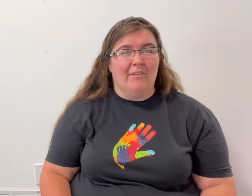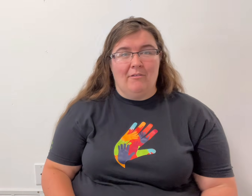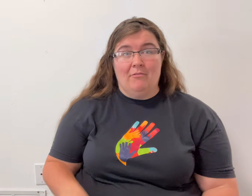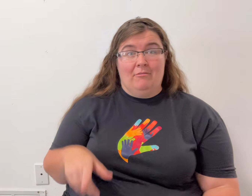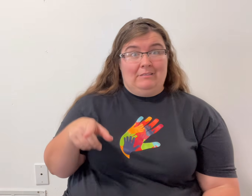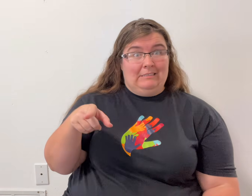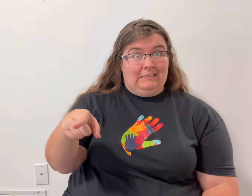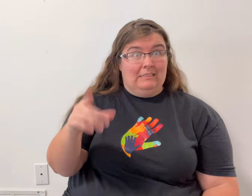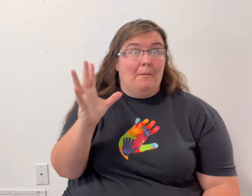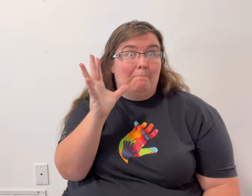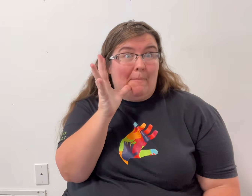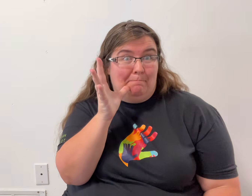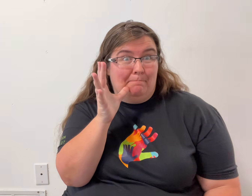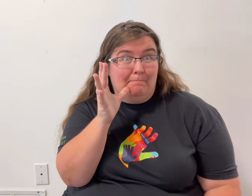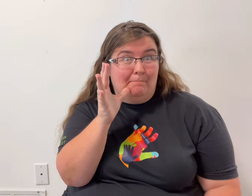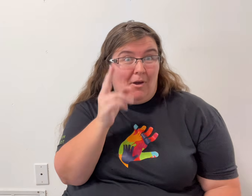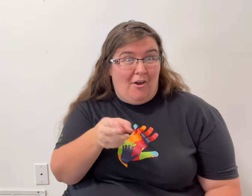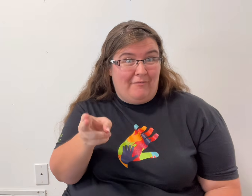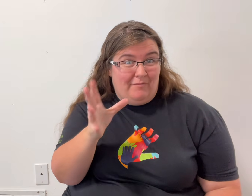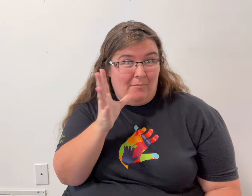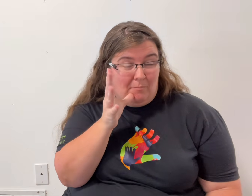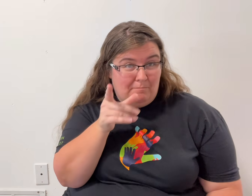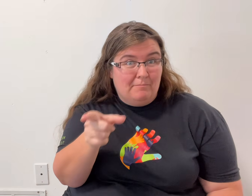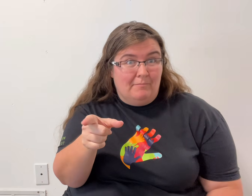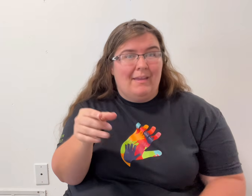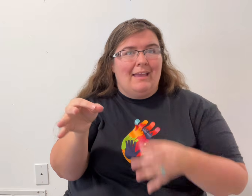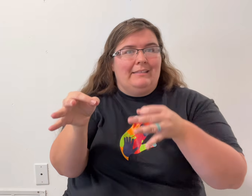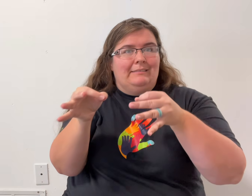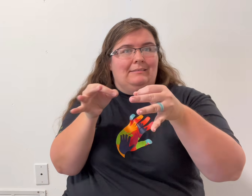She points a pronoun SHE (meaning the mom, the Hard of Hearing mom)